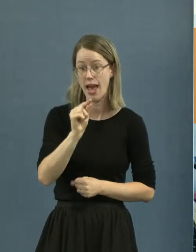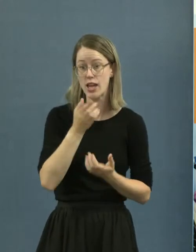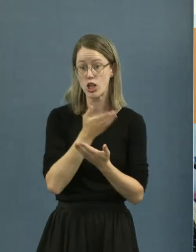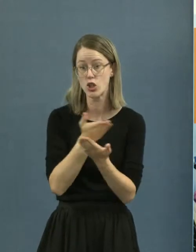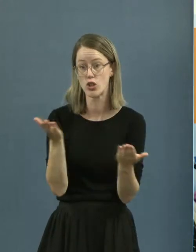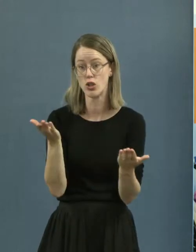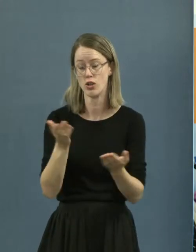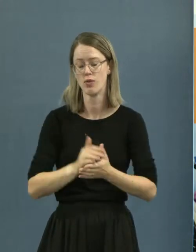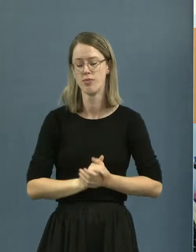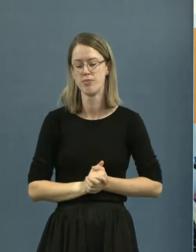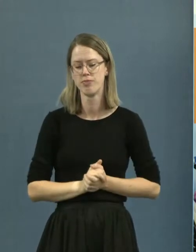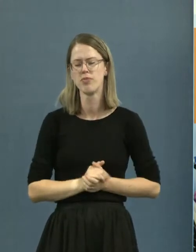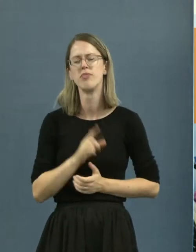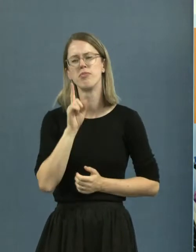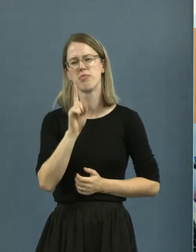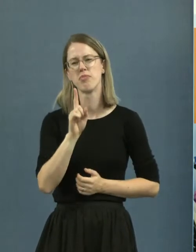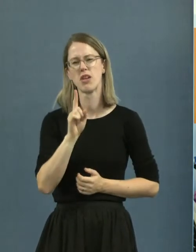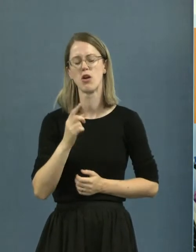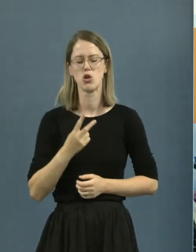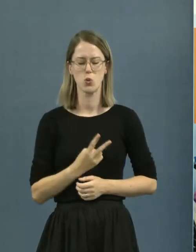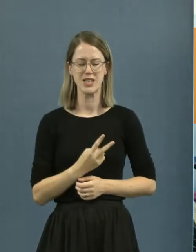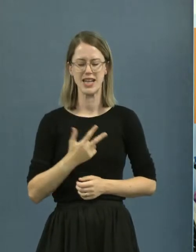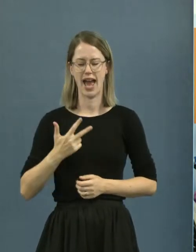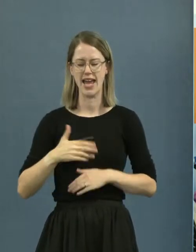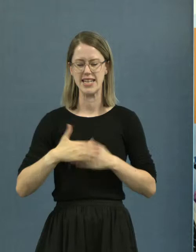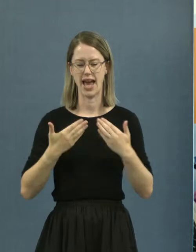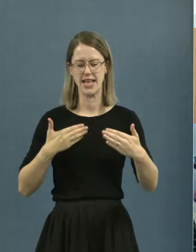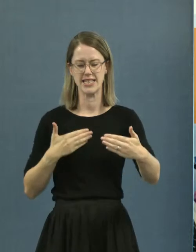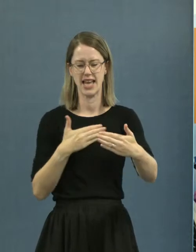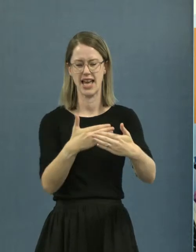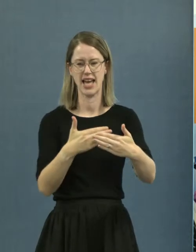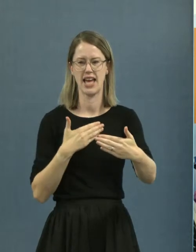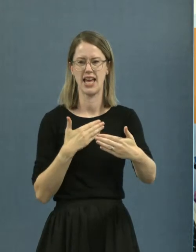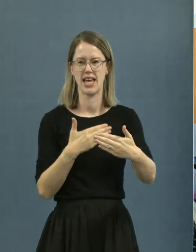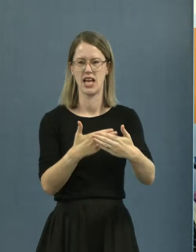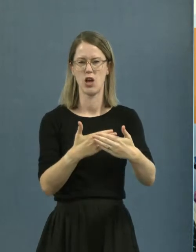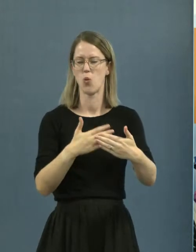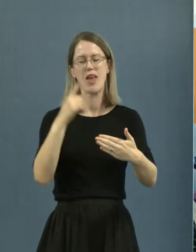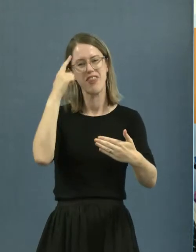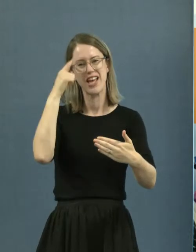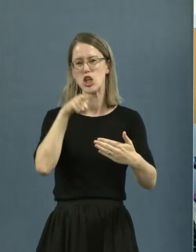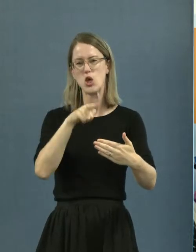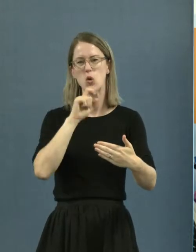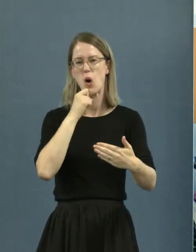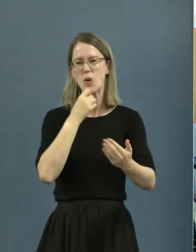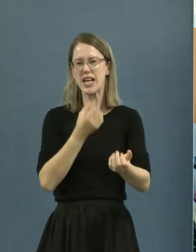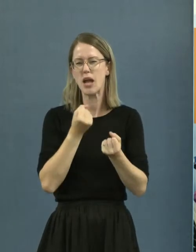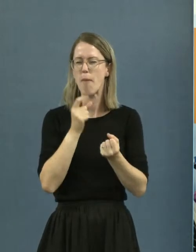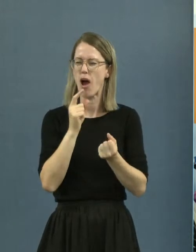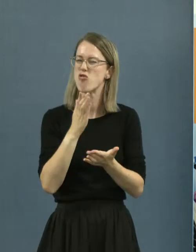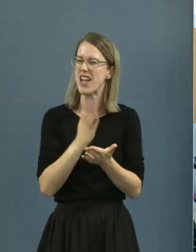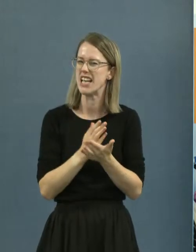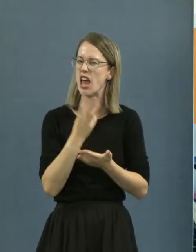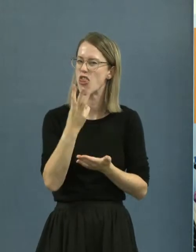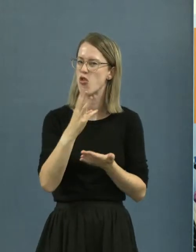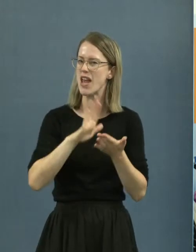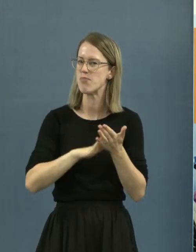get reinfected, we're saying for that 28-day period, that you're not going to get